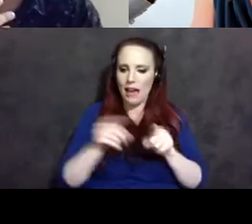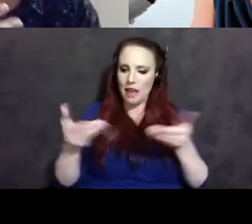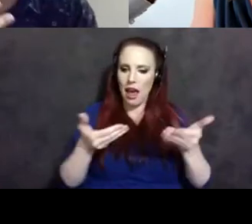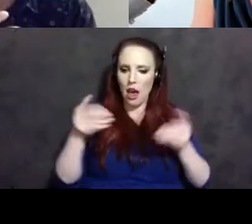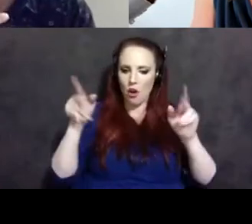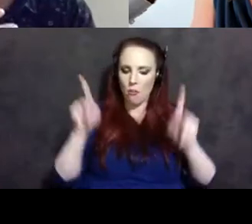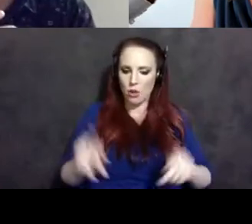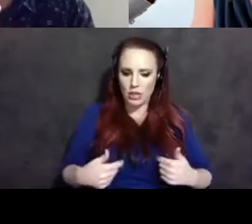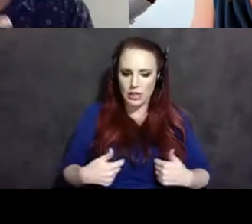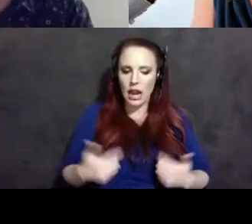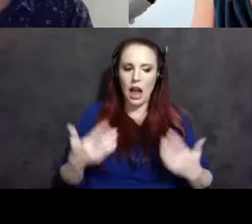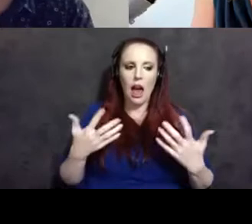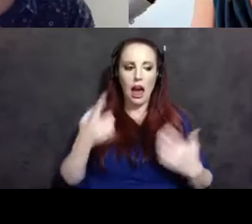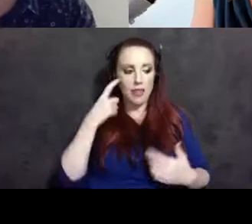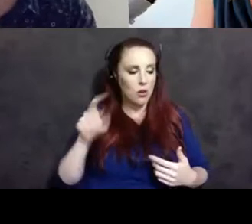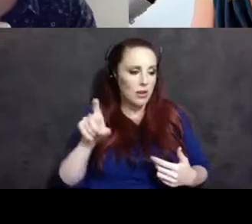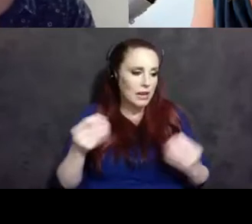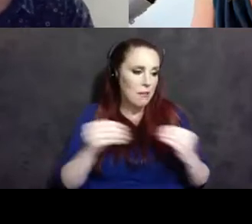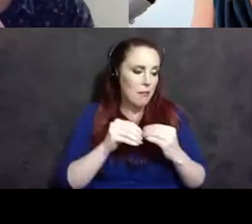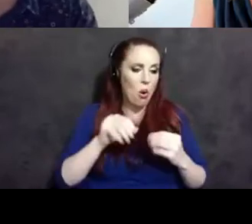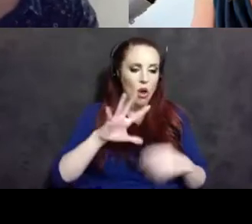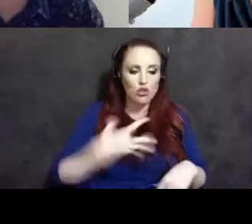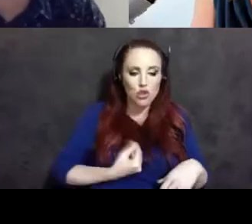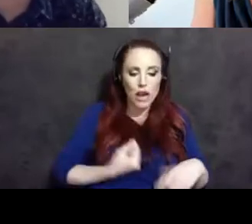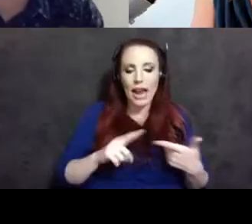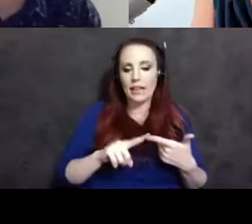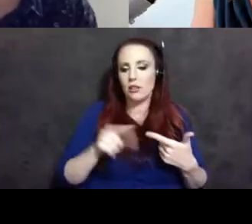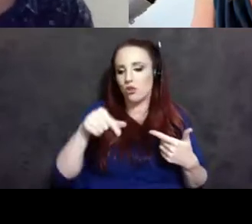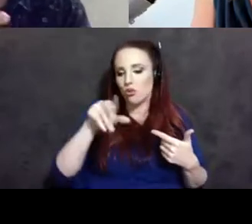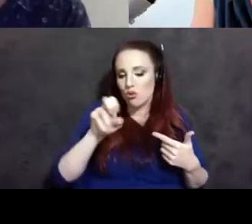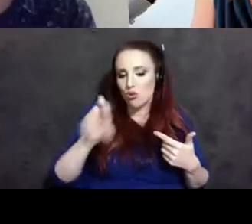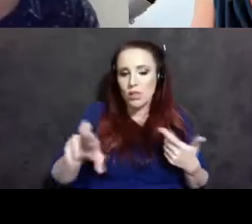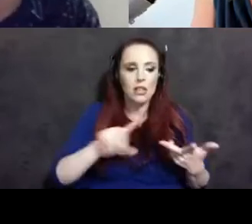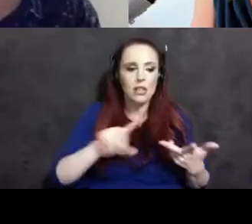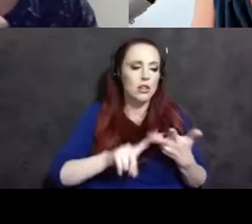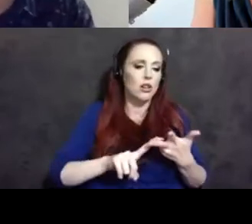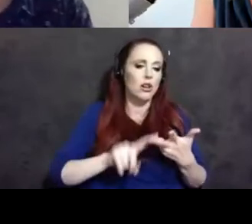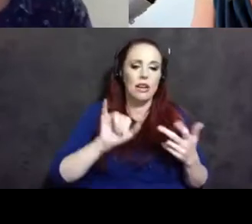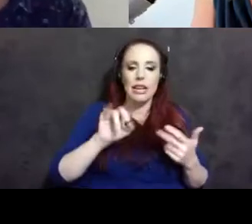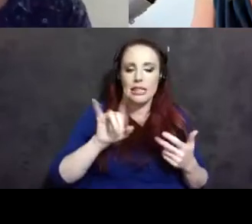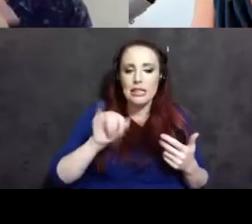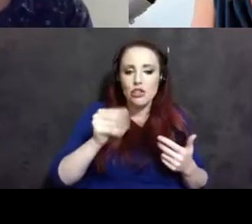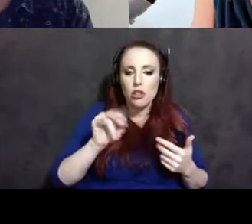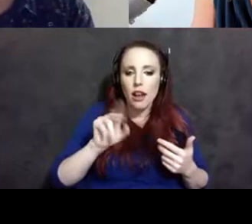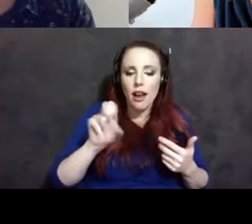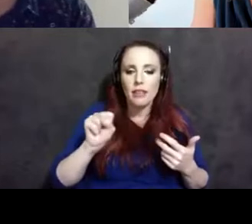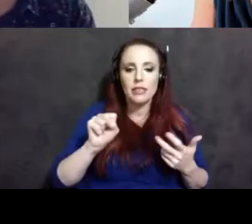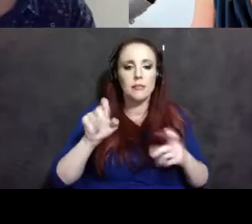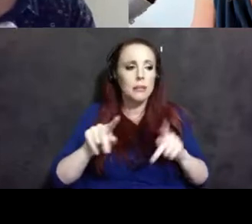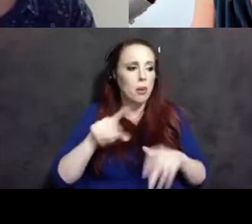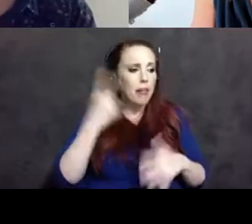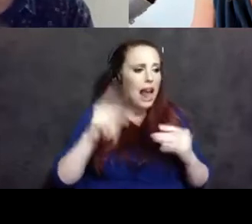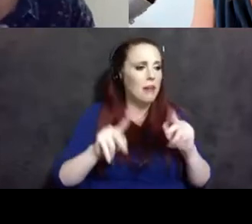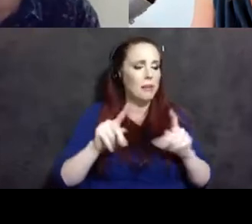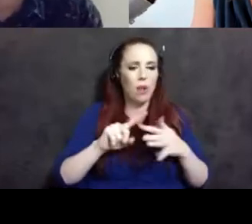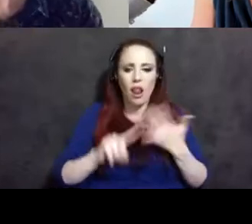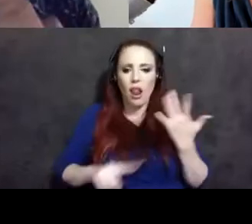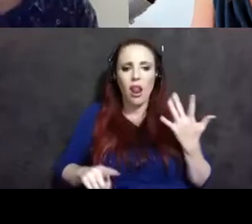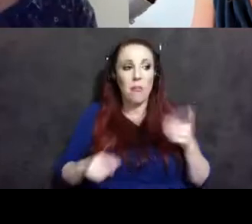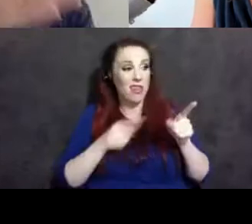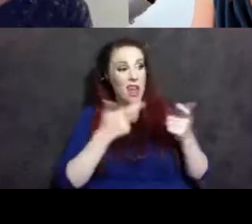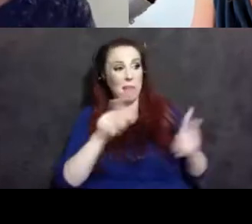I believe in more trans people, but it's not something I manage to make happen in the big